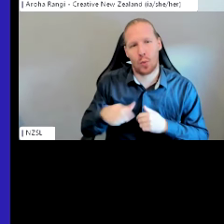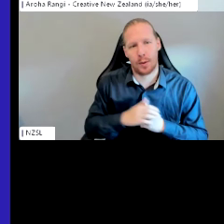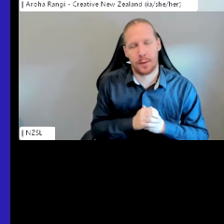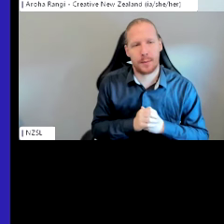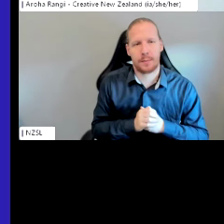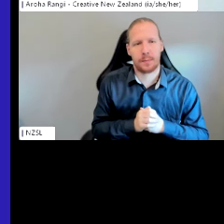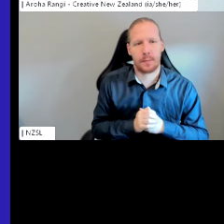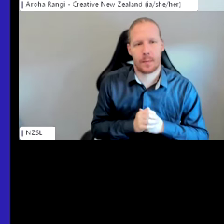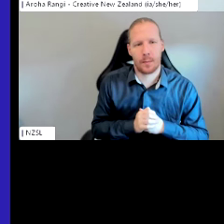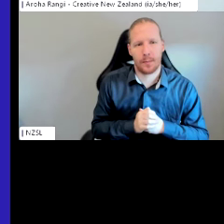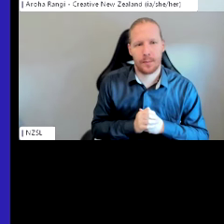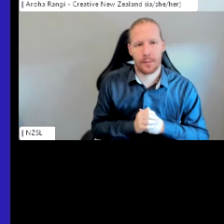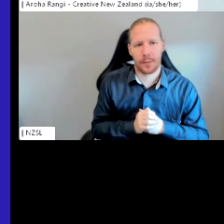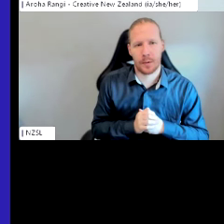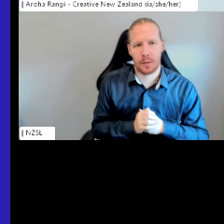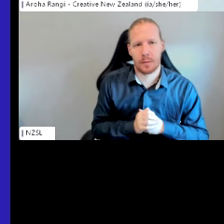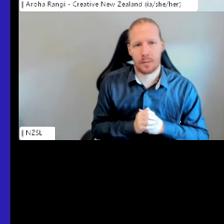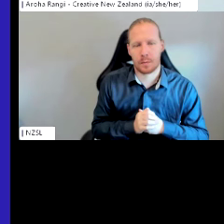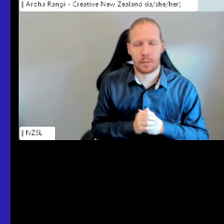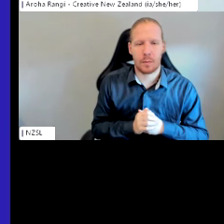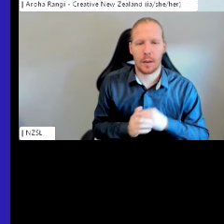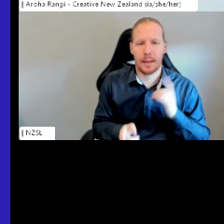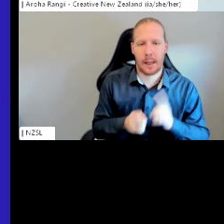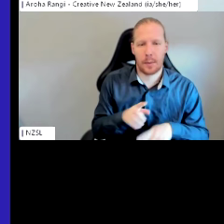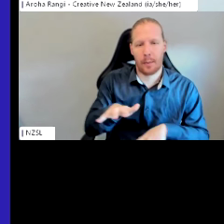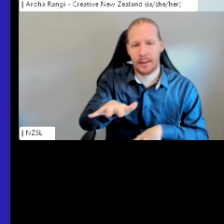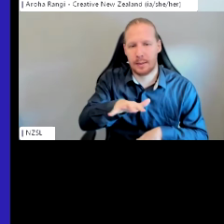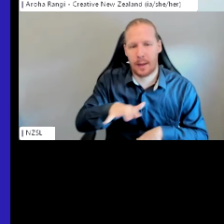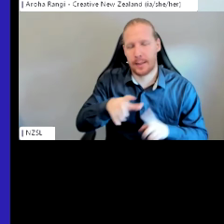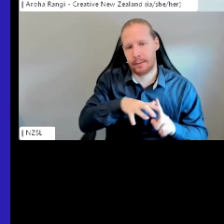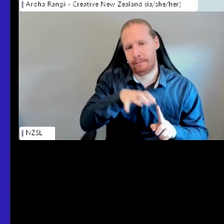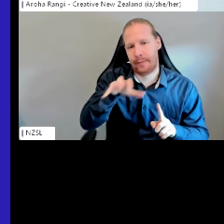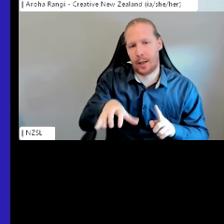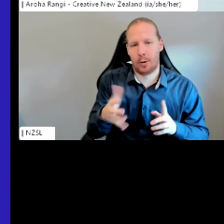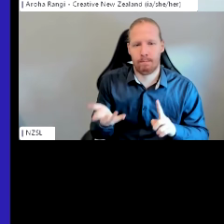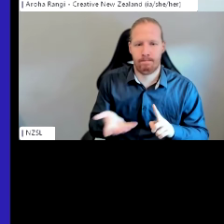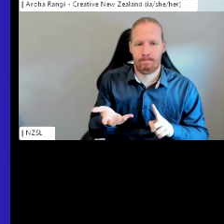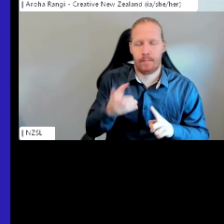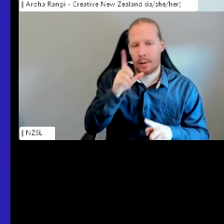accept that sometimes the spaces are what they are um but it's it's the way that people are treated